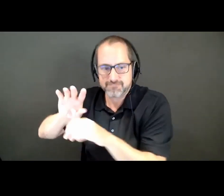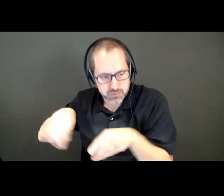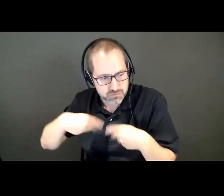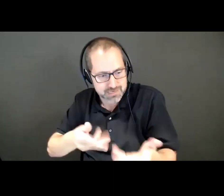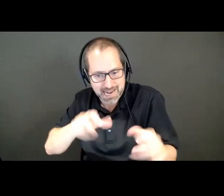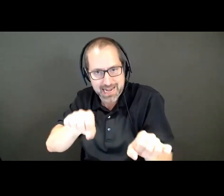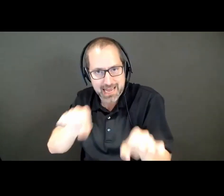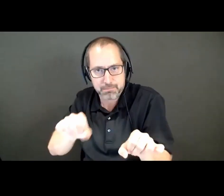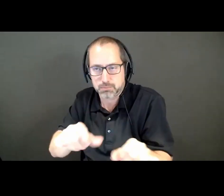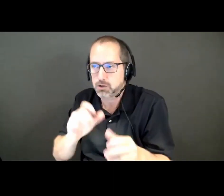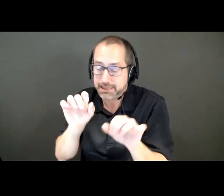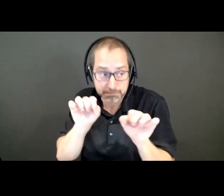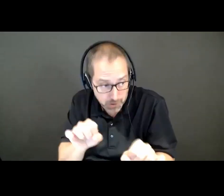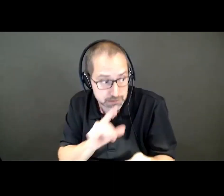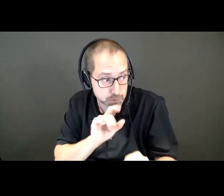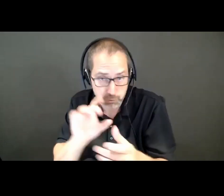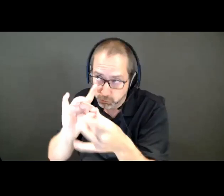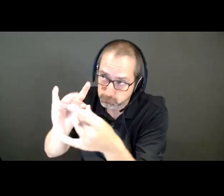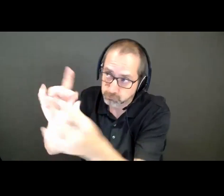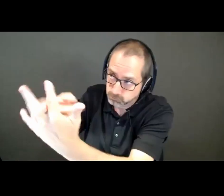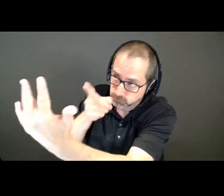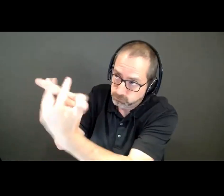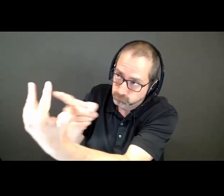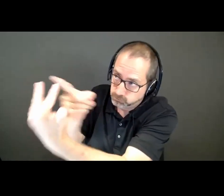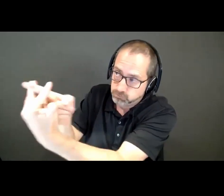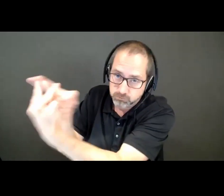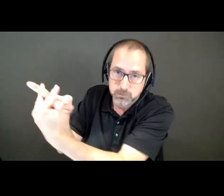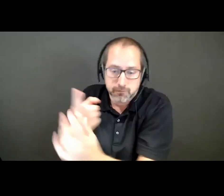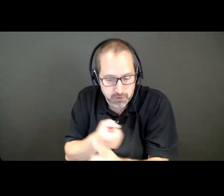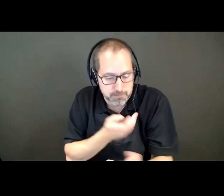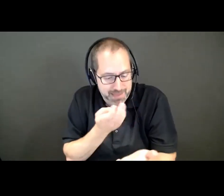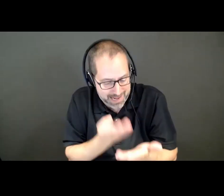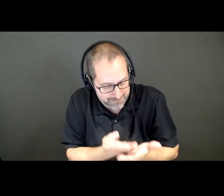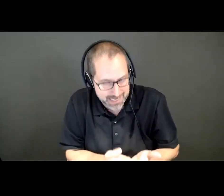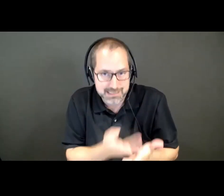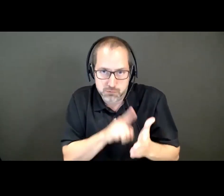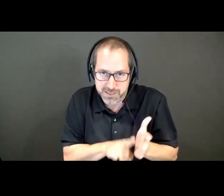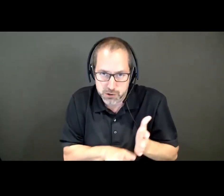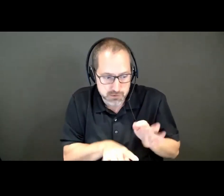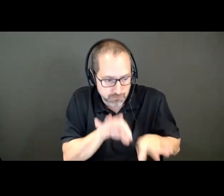conveying messages that come from evidence and from research findings. The academic language we